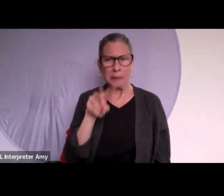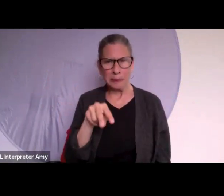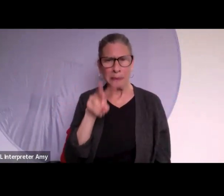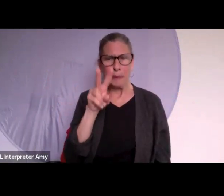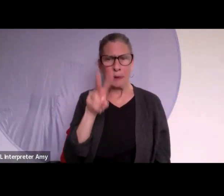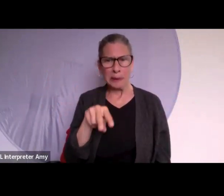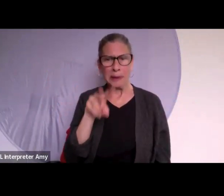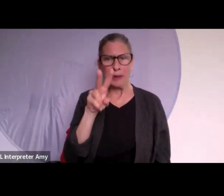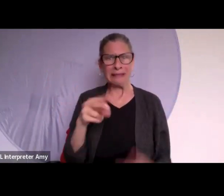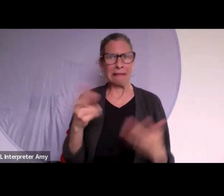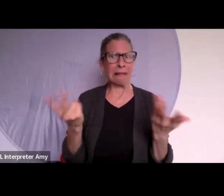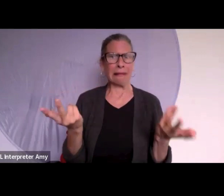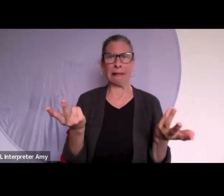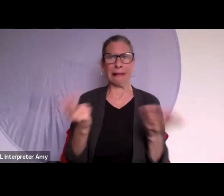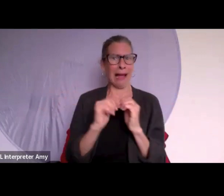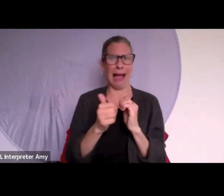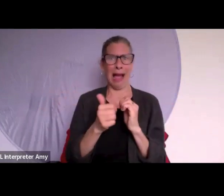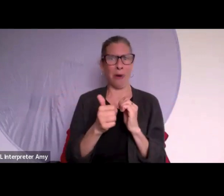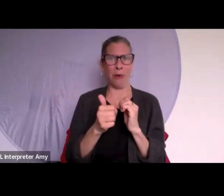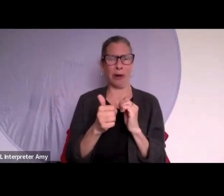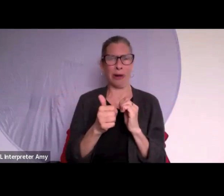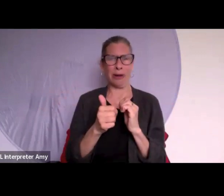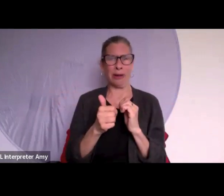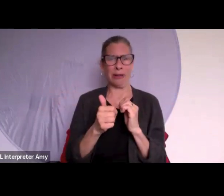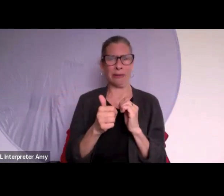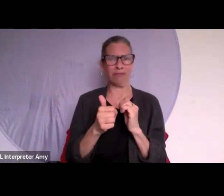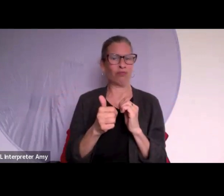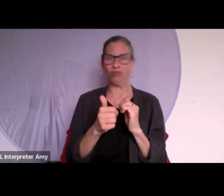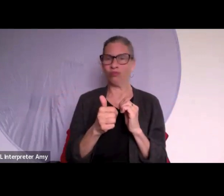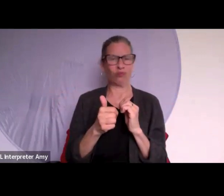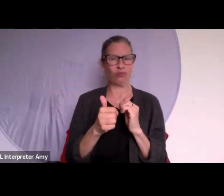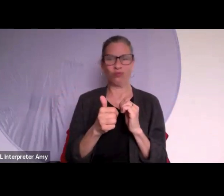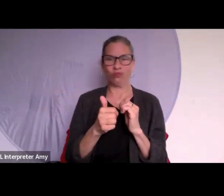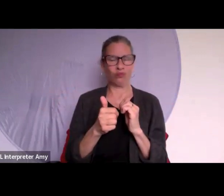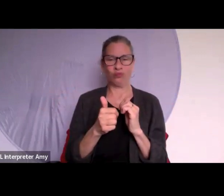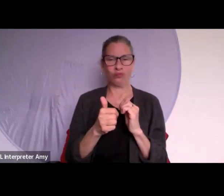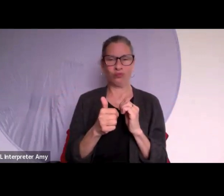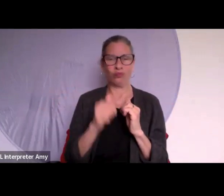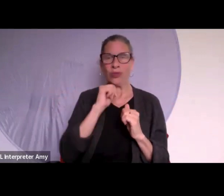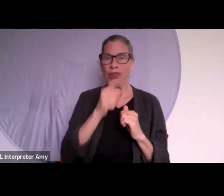popcorn, you know that this was not created by a deaf person or